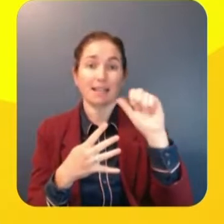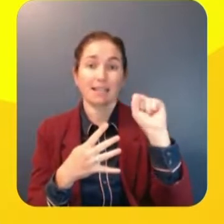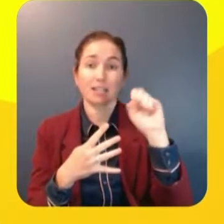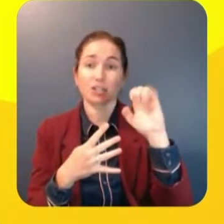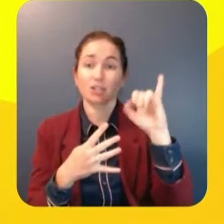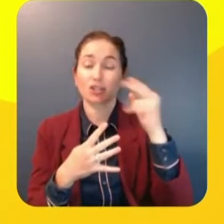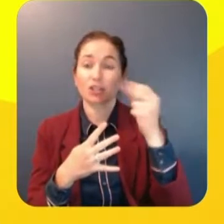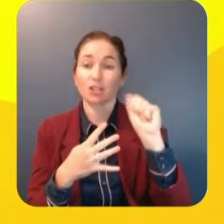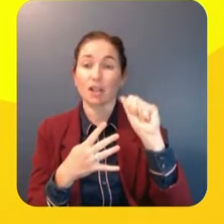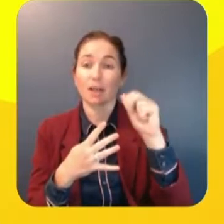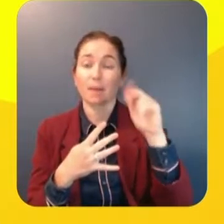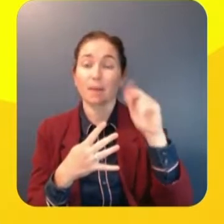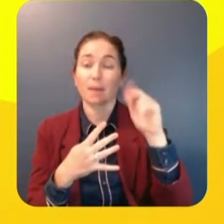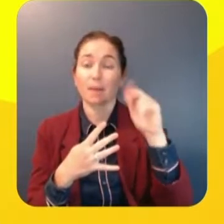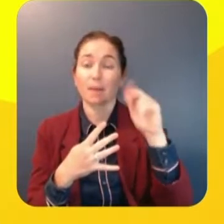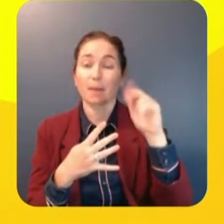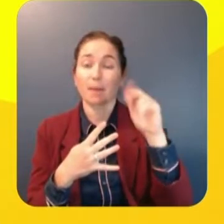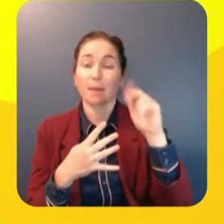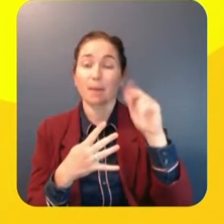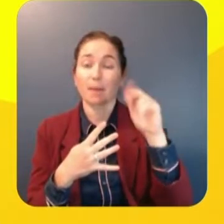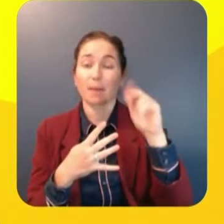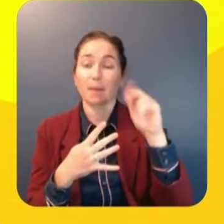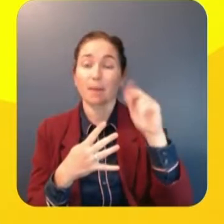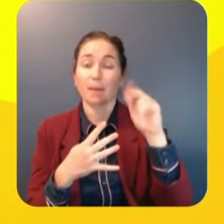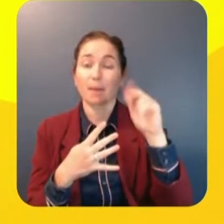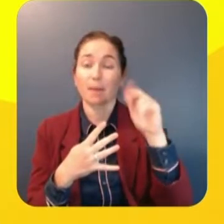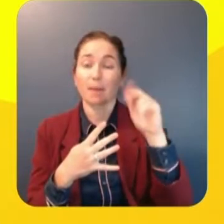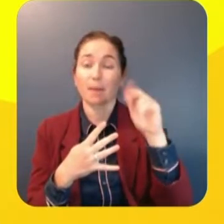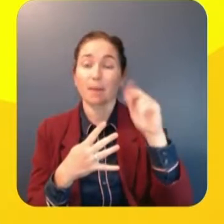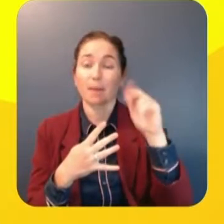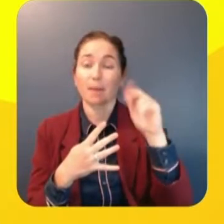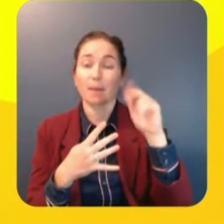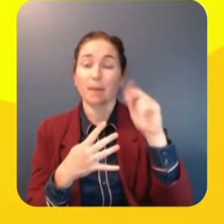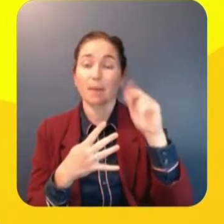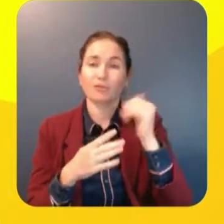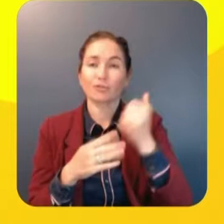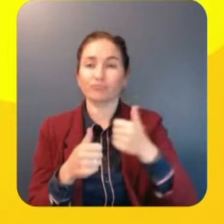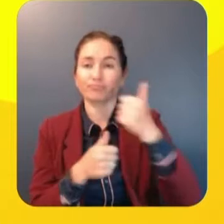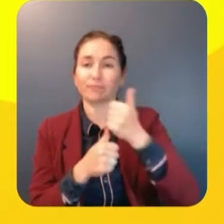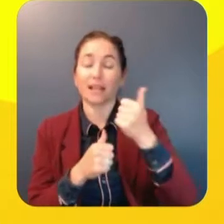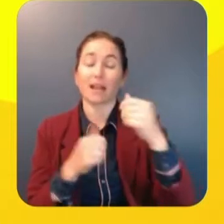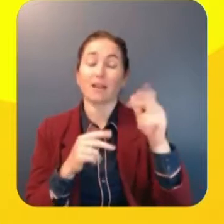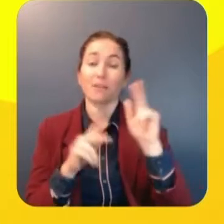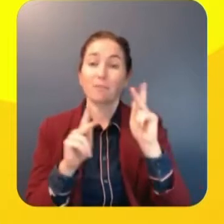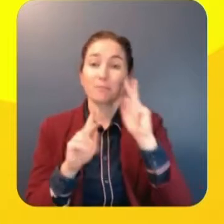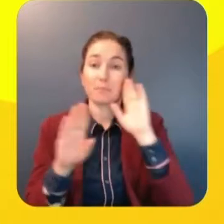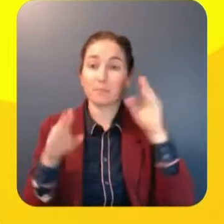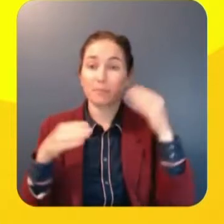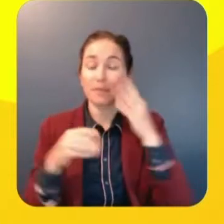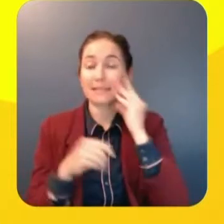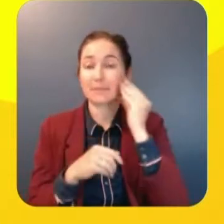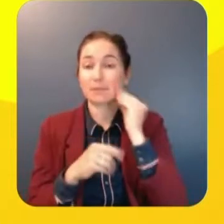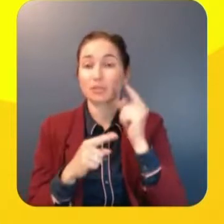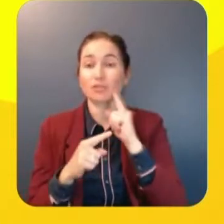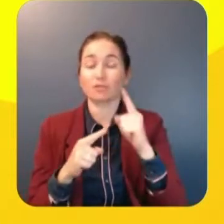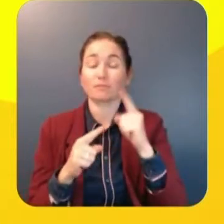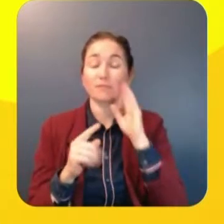of DocuSign and the head of people experience. In this role, Iesha focuses on accelerating the DocuSign diversity, inclusion,